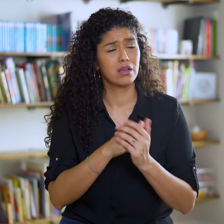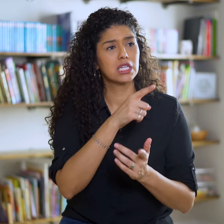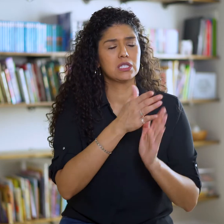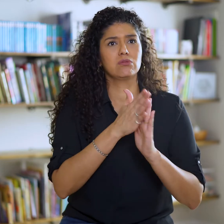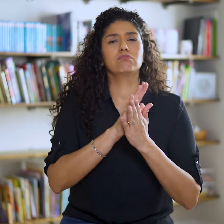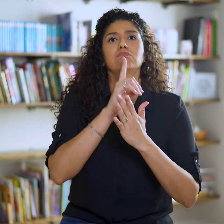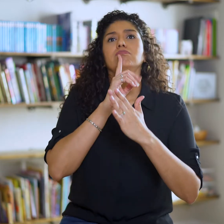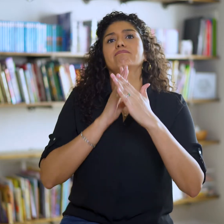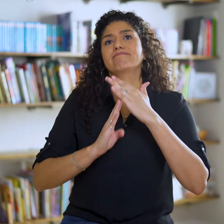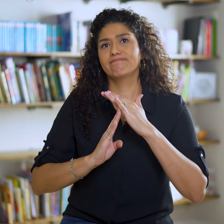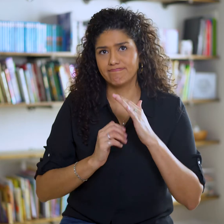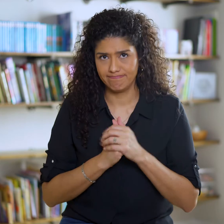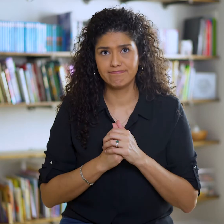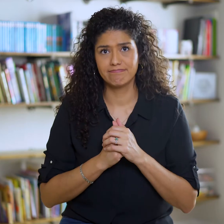Saul is humbled.